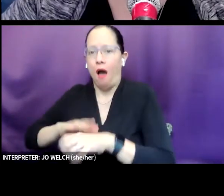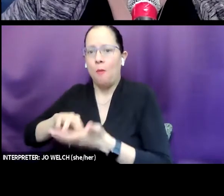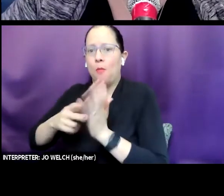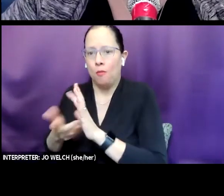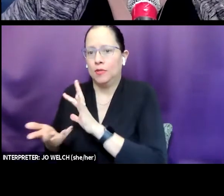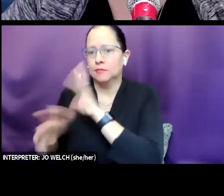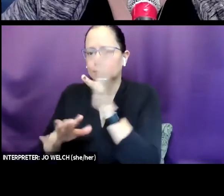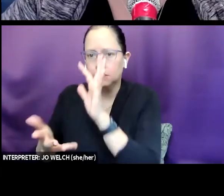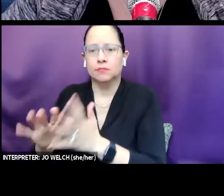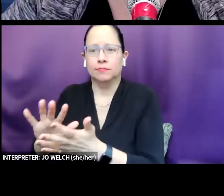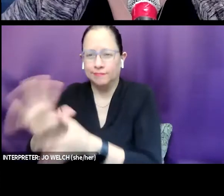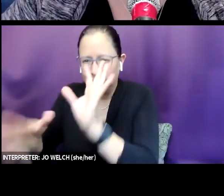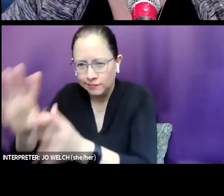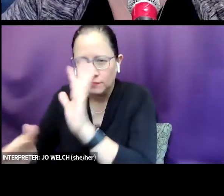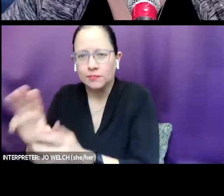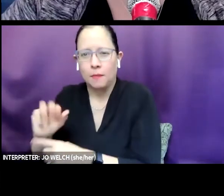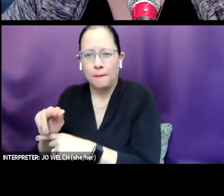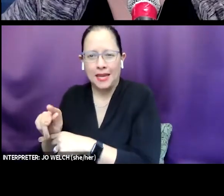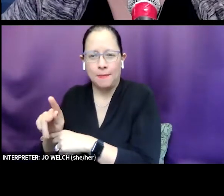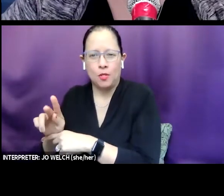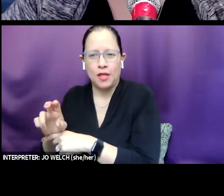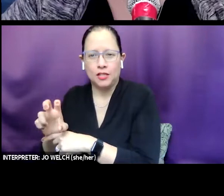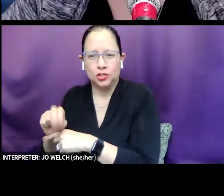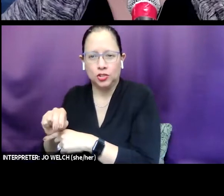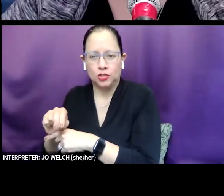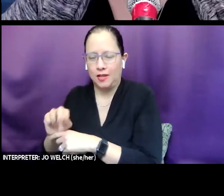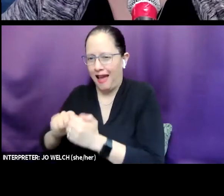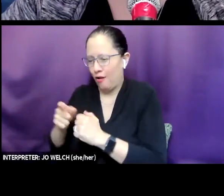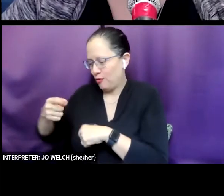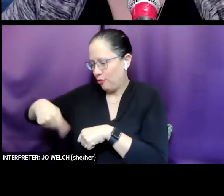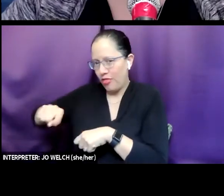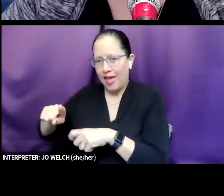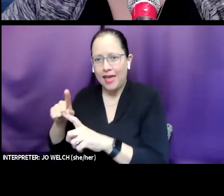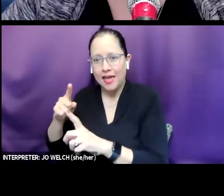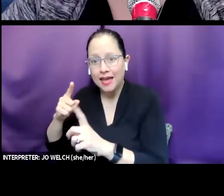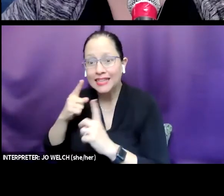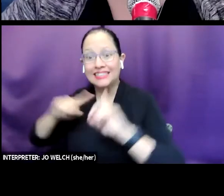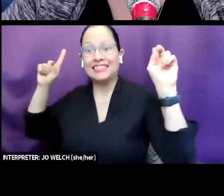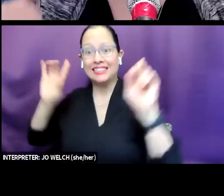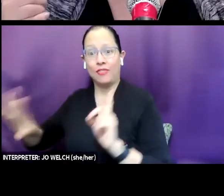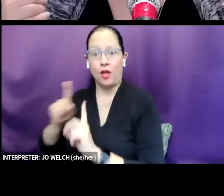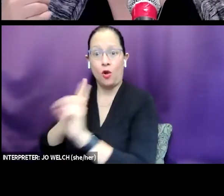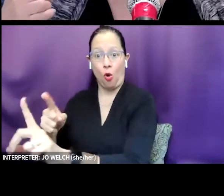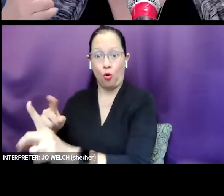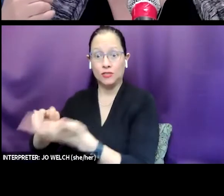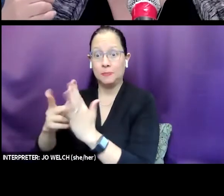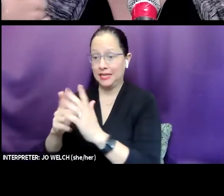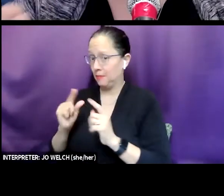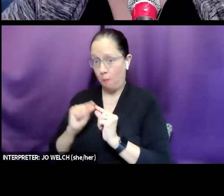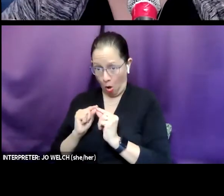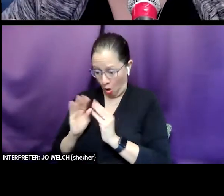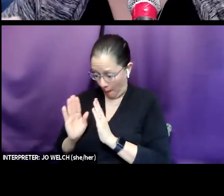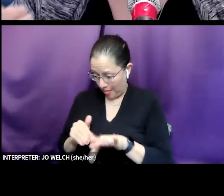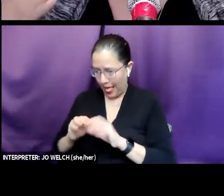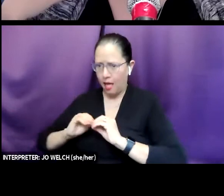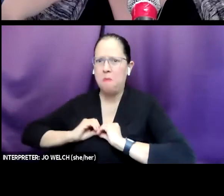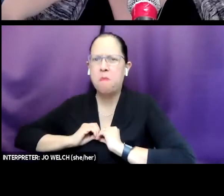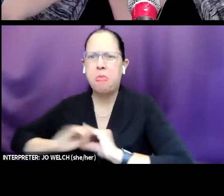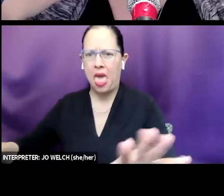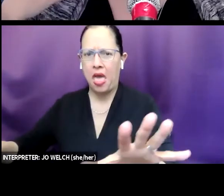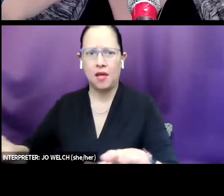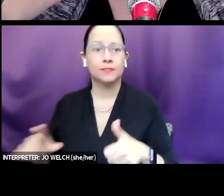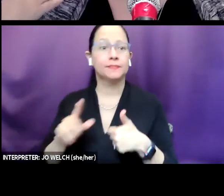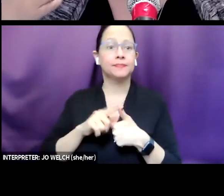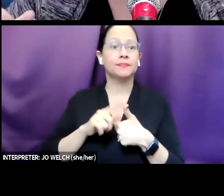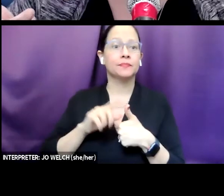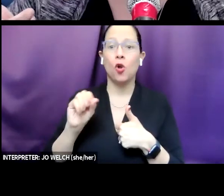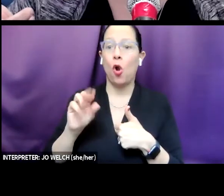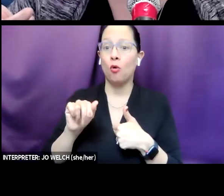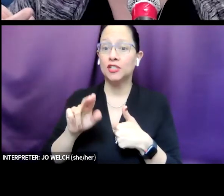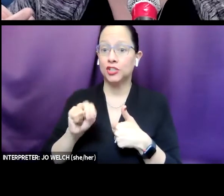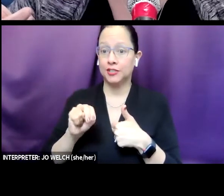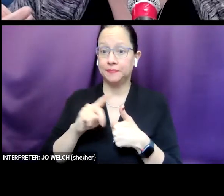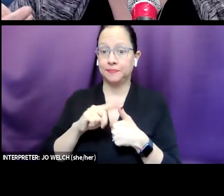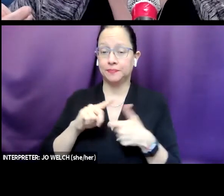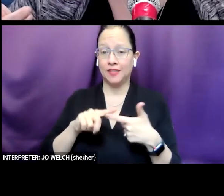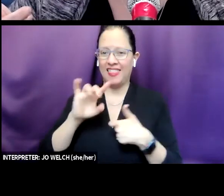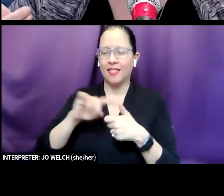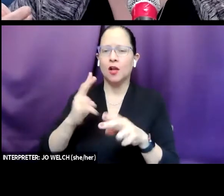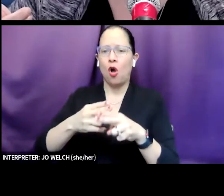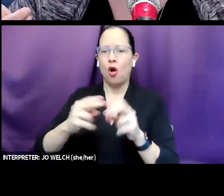their ends which is spreading their campaigns at scale. So we look at manipulation campaign planning and origins. We look at how their seating the campaign across social platforms and web.